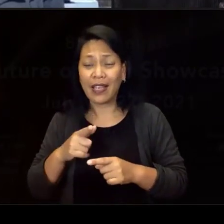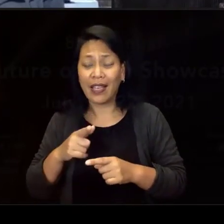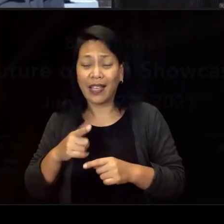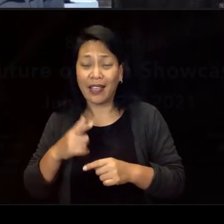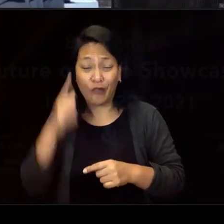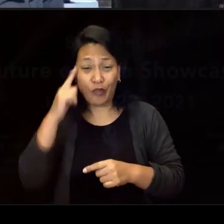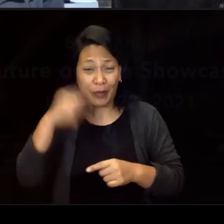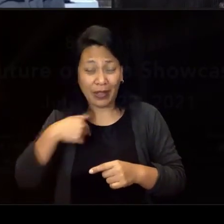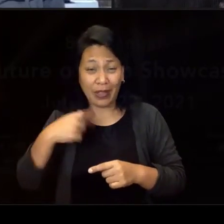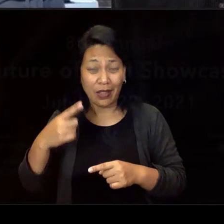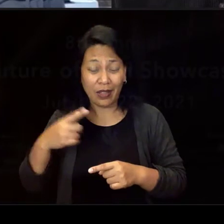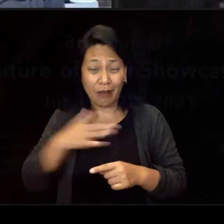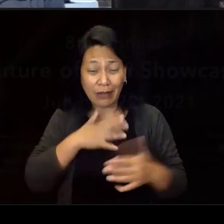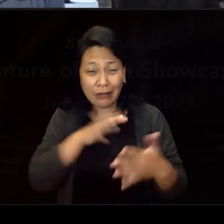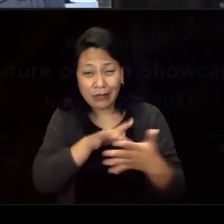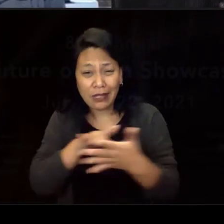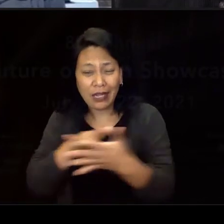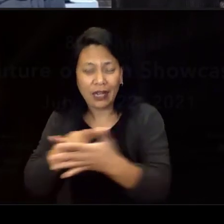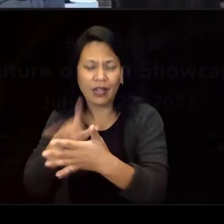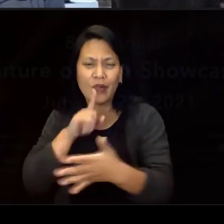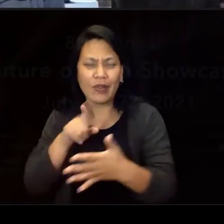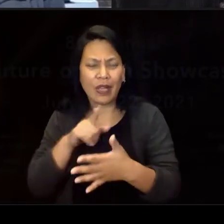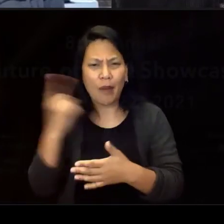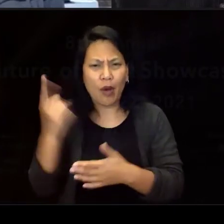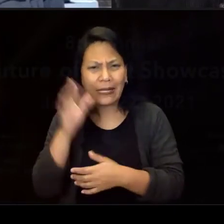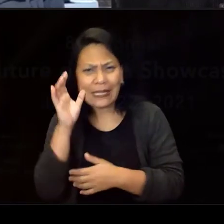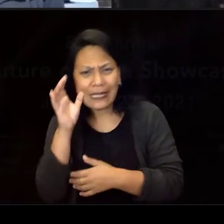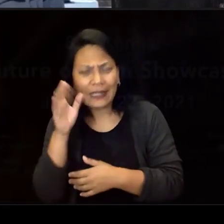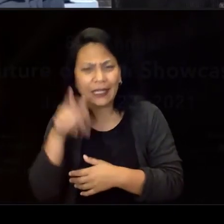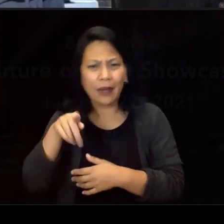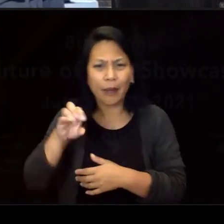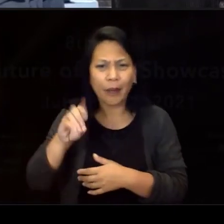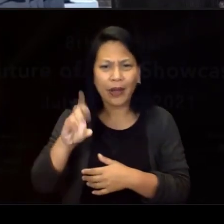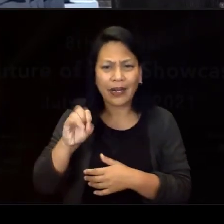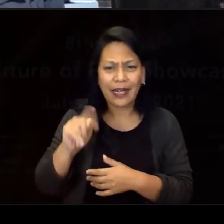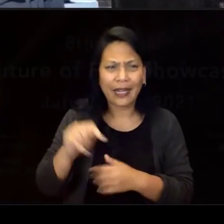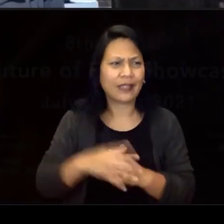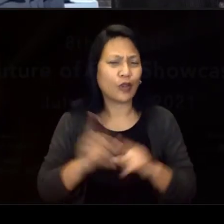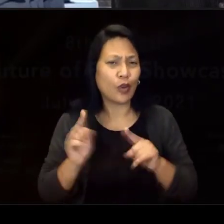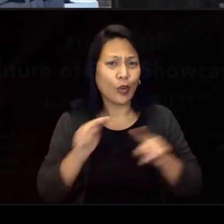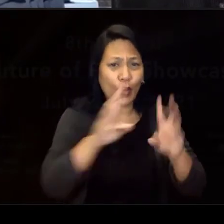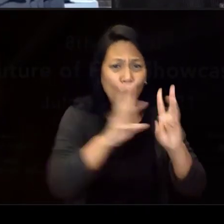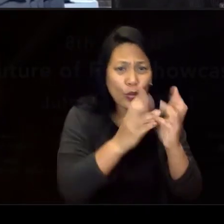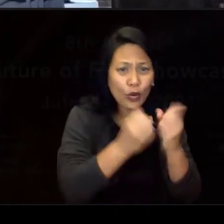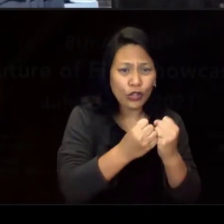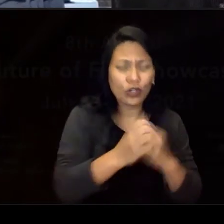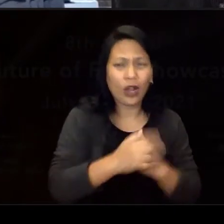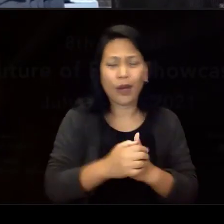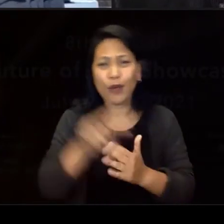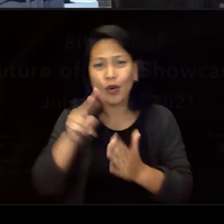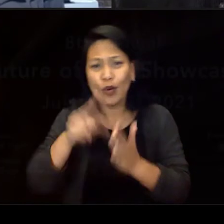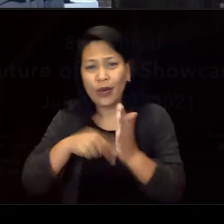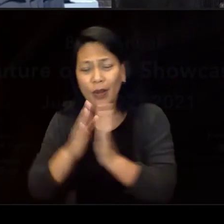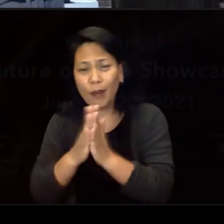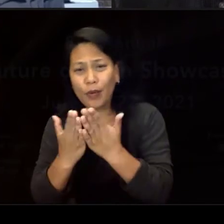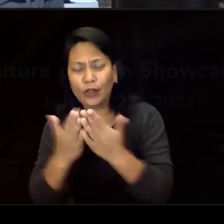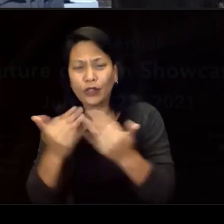I was just a podcast, you know, a workshop, but whatever I was reading books, just trying to take it all in myself.